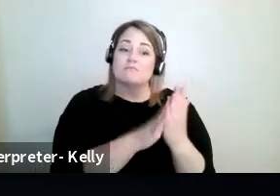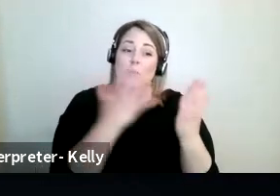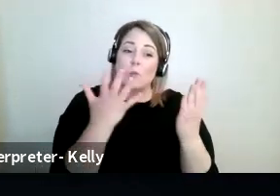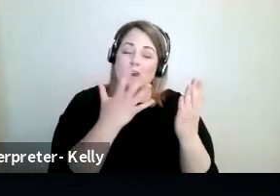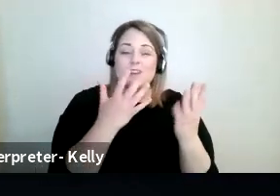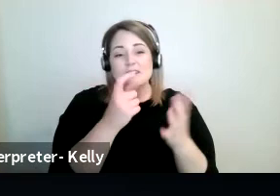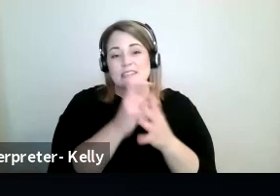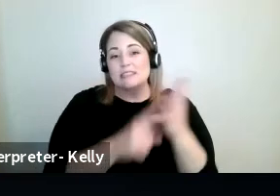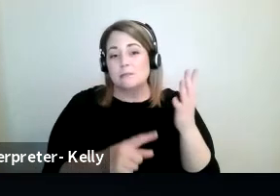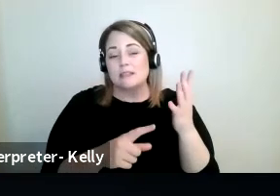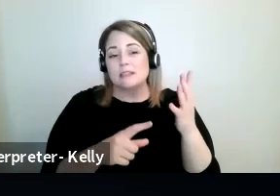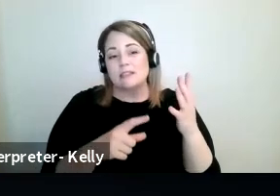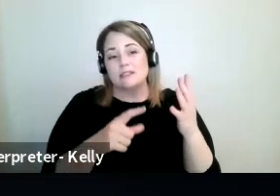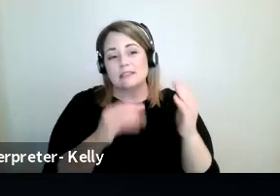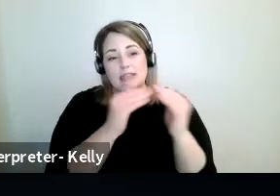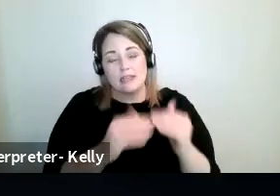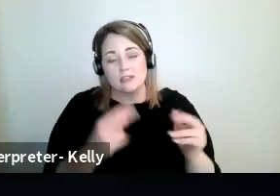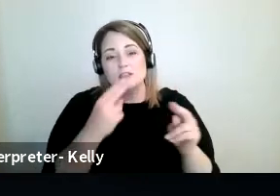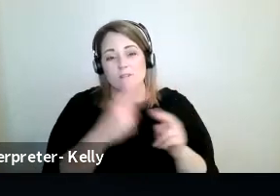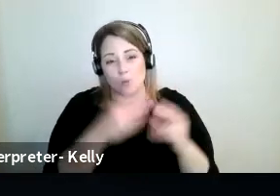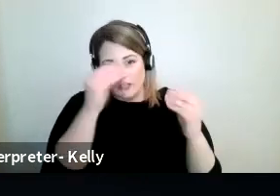I think it's reflected in the National Disability Strategy.